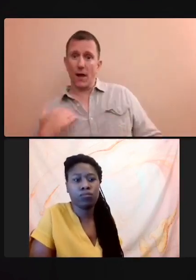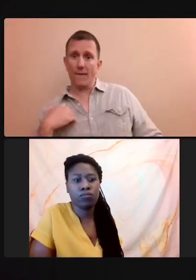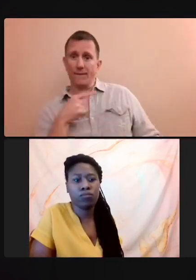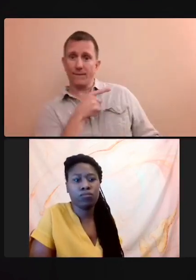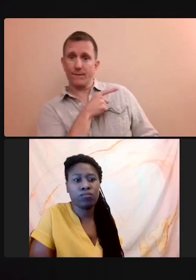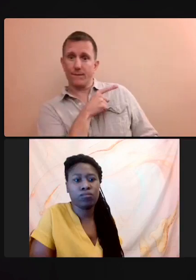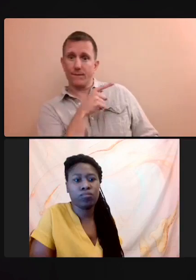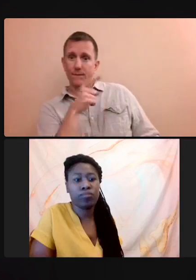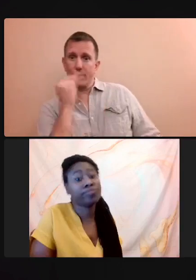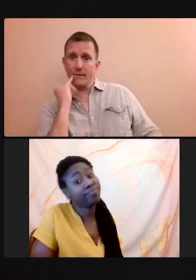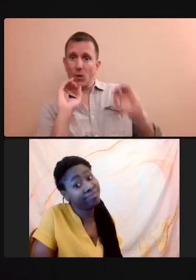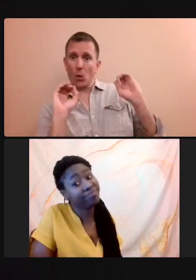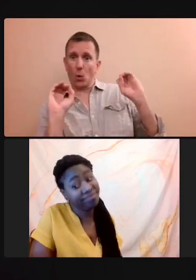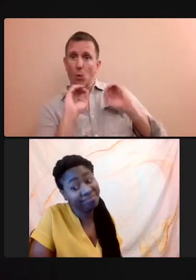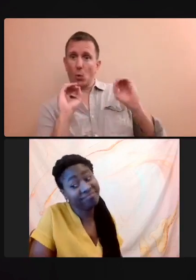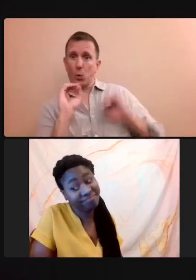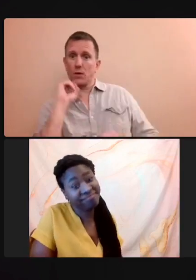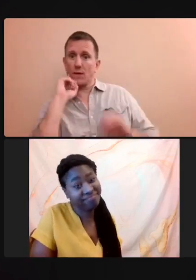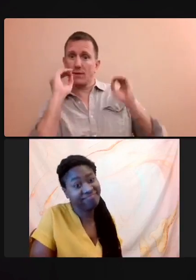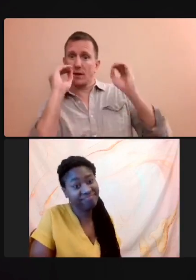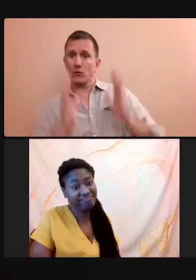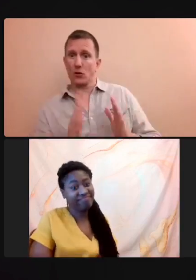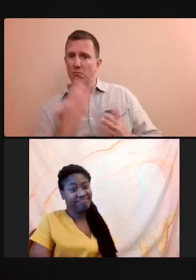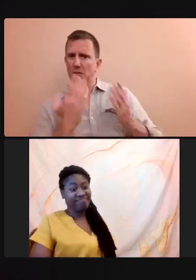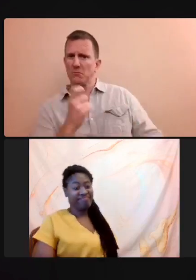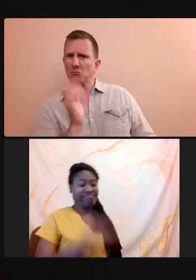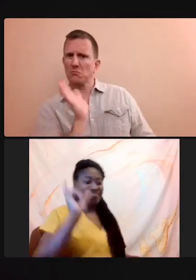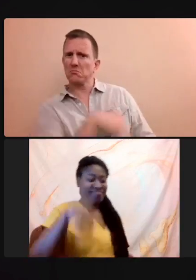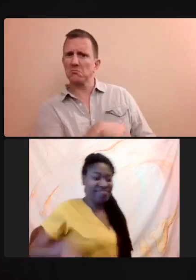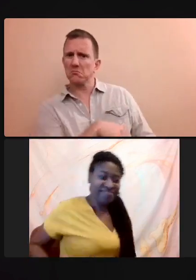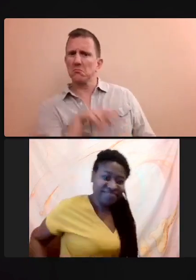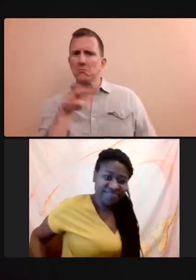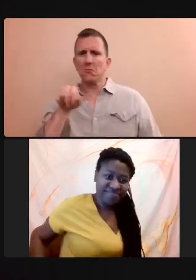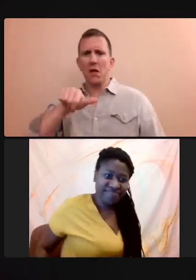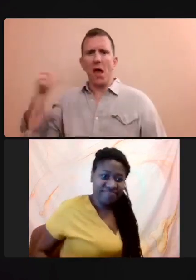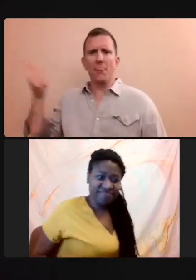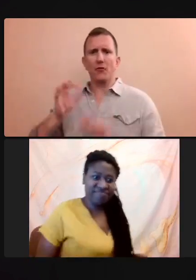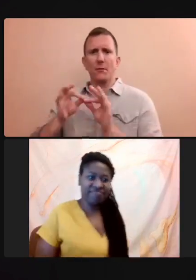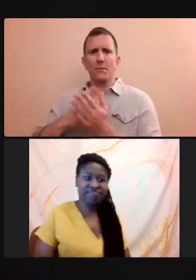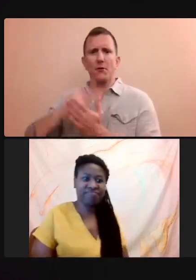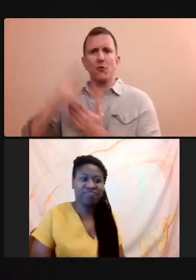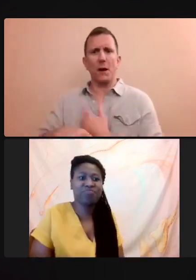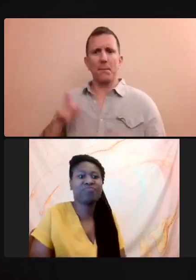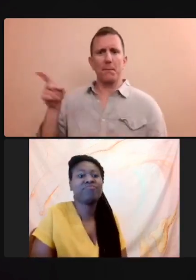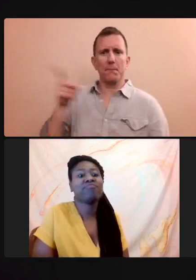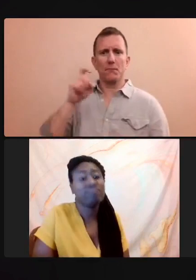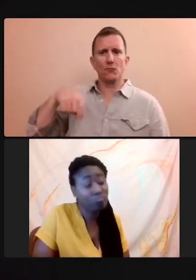but you've never met a person who was deaf that use exact English. So that's the significance of having a variety